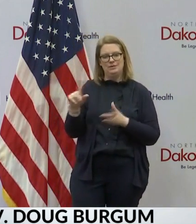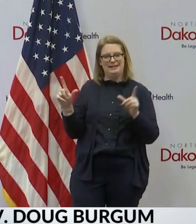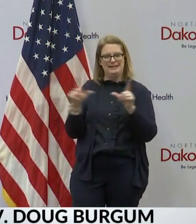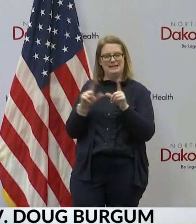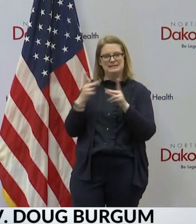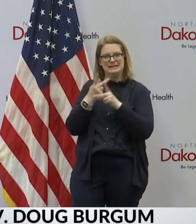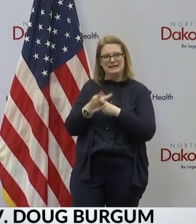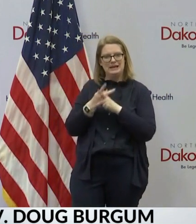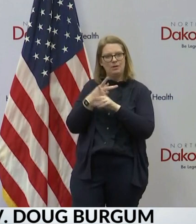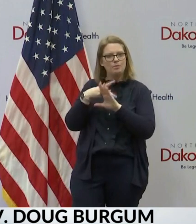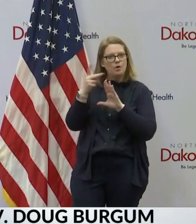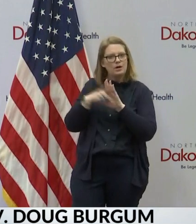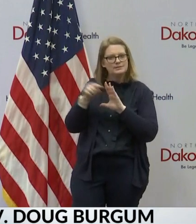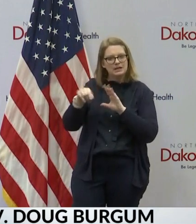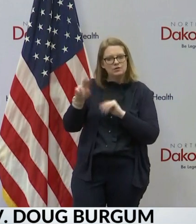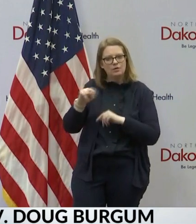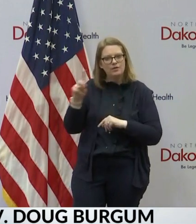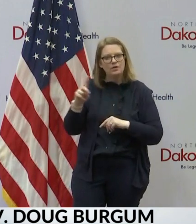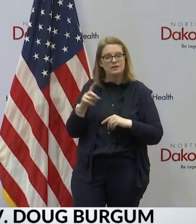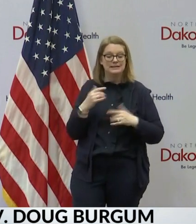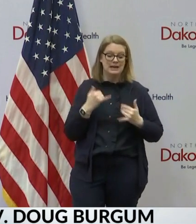WHILE HELPFUL HAS NOT ELIMINATED ALL THE CHALLENGES.